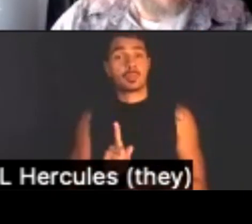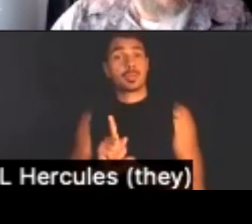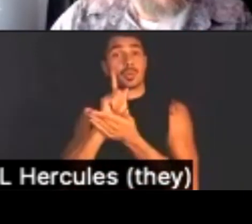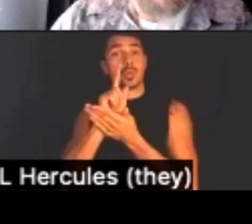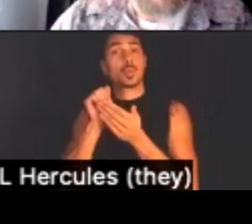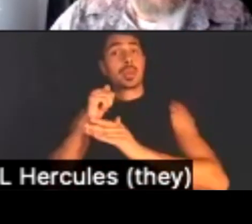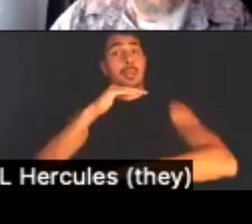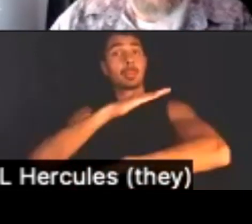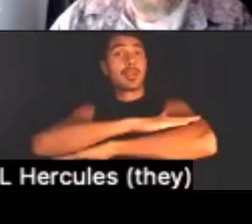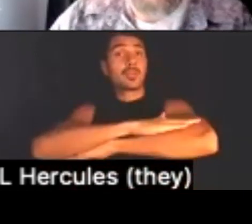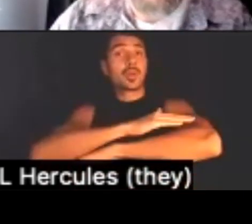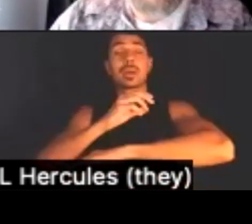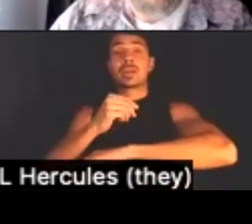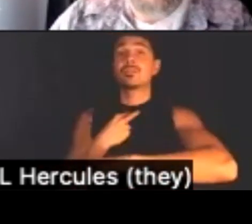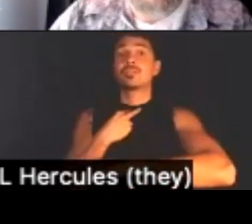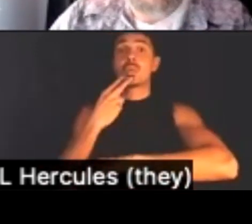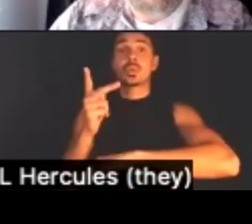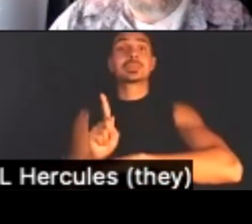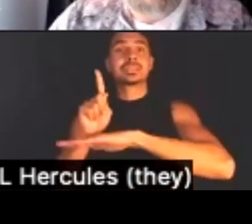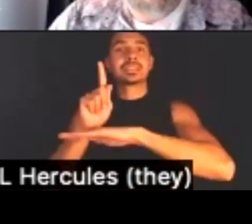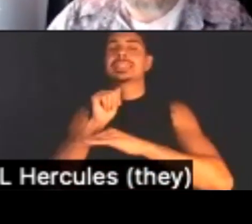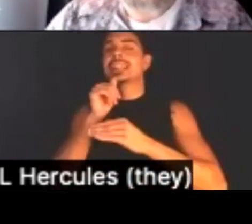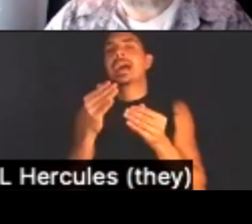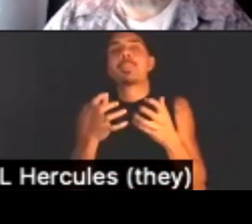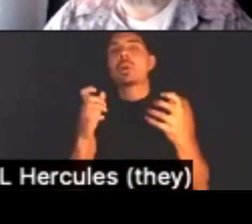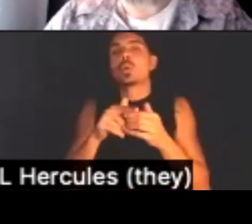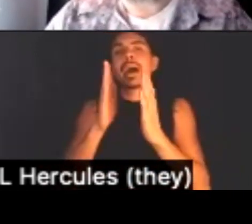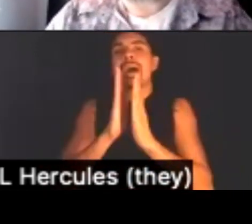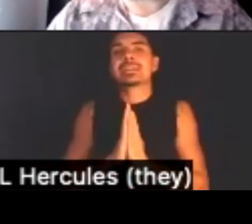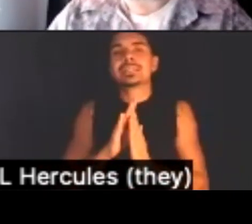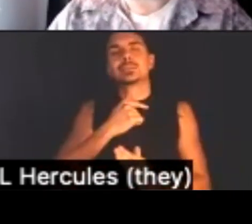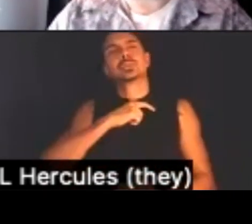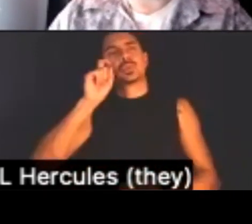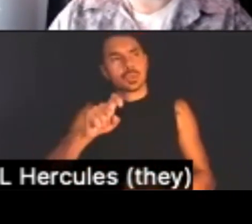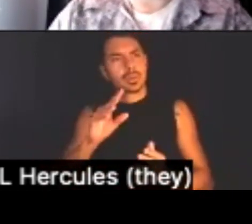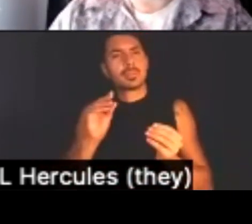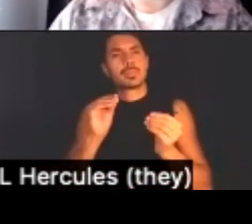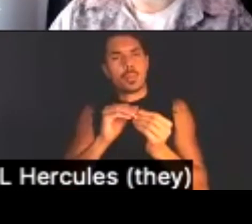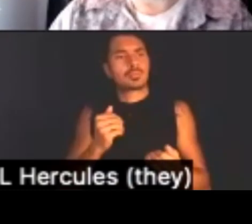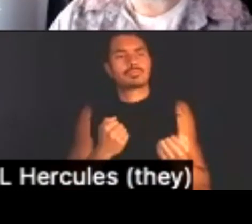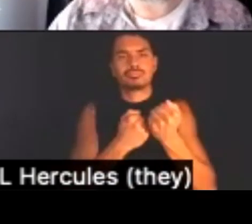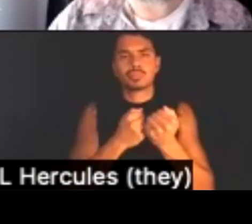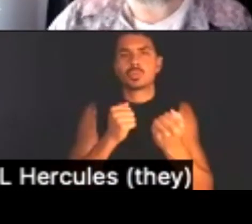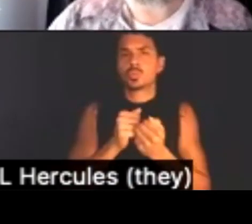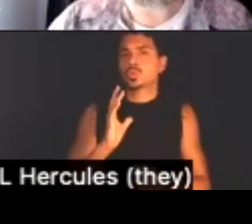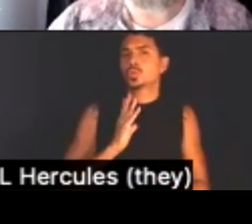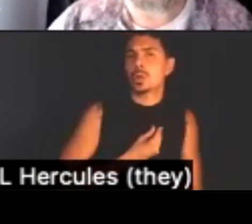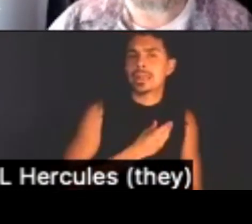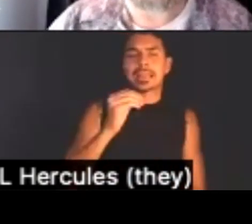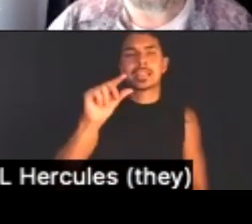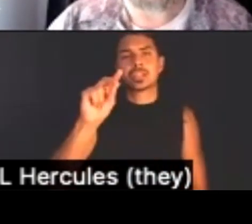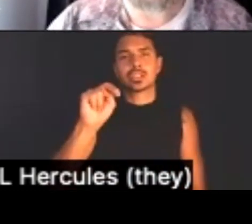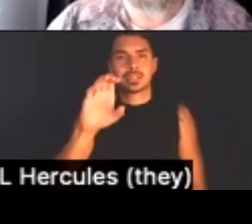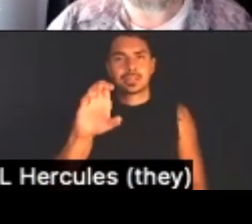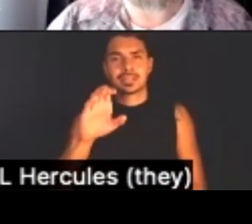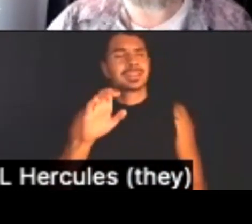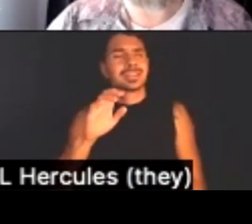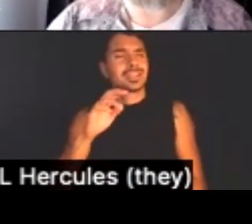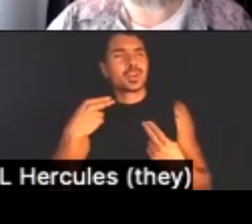it is not too much to ask that we do better with transgender and nonconforming people. It's basic human decency to do so.